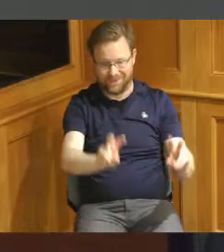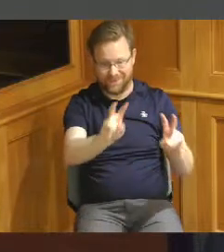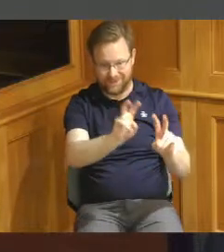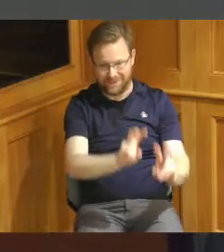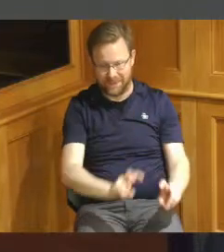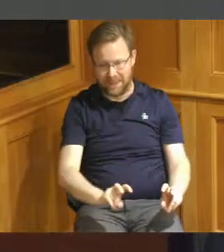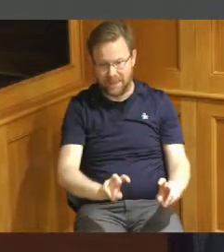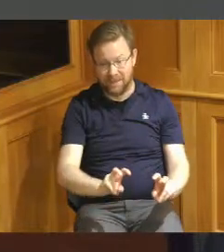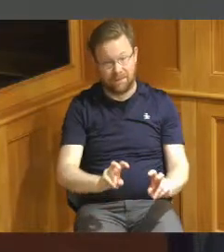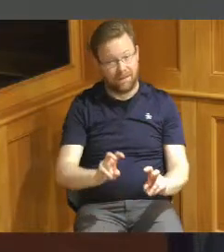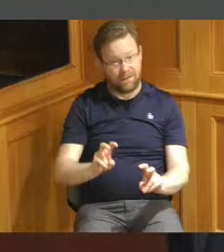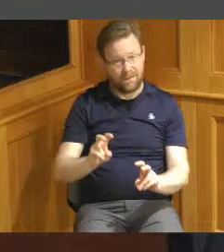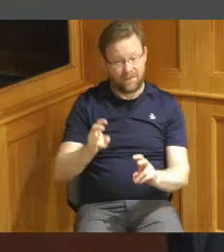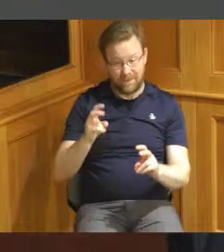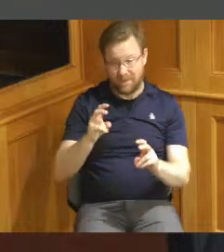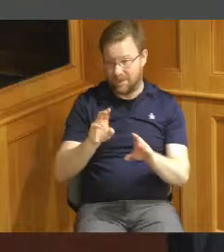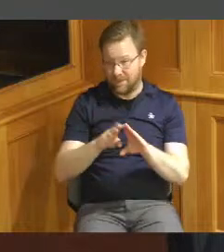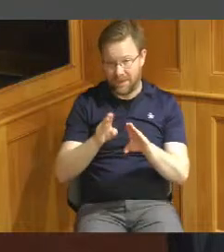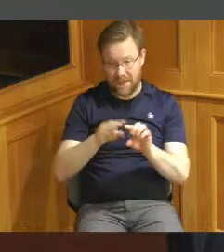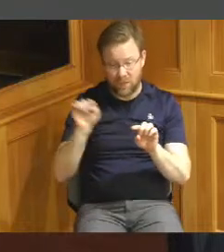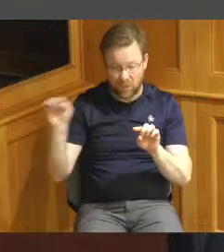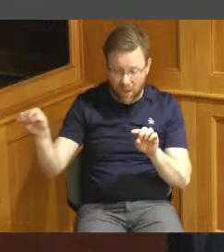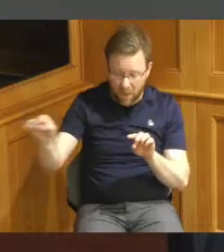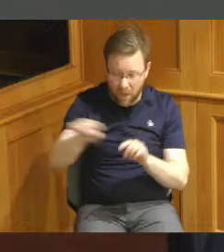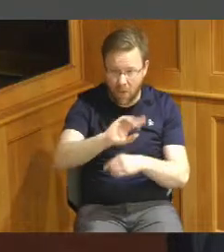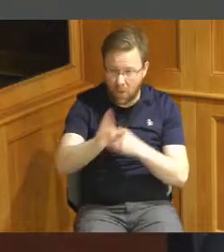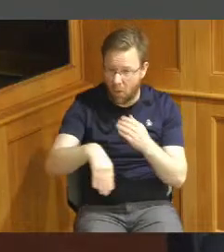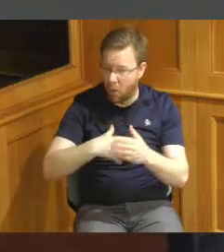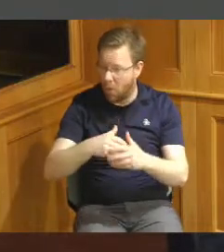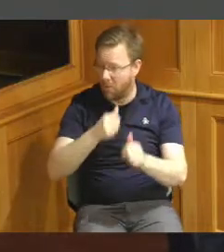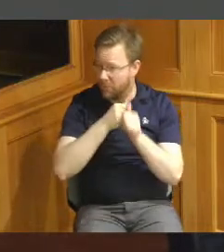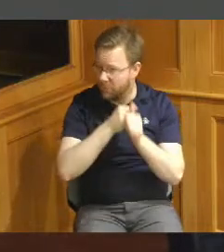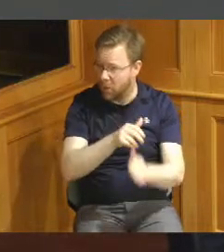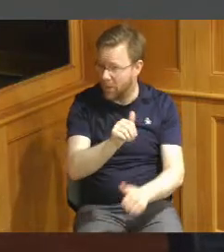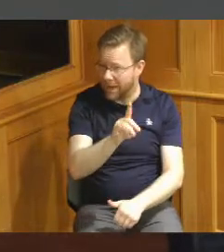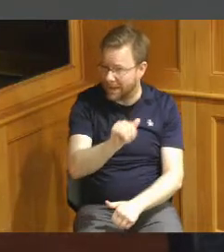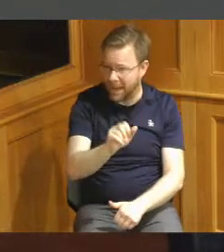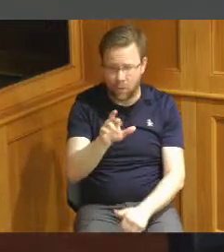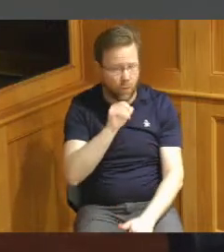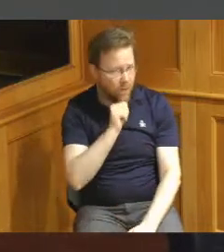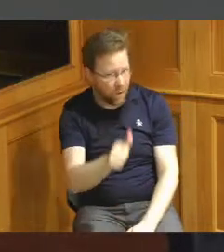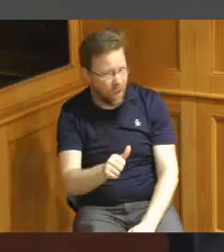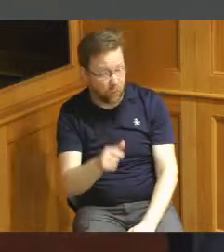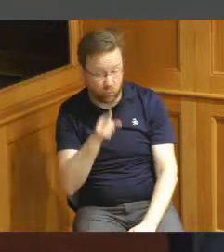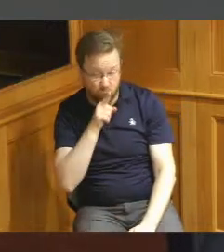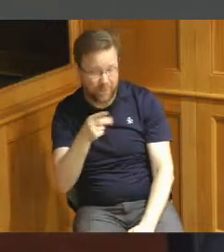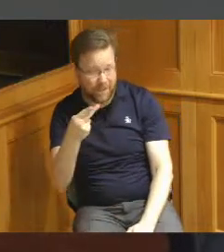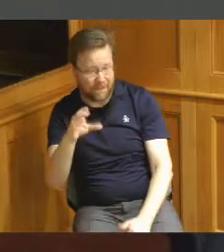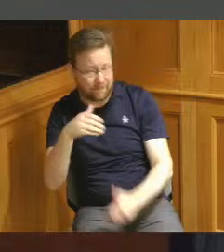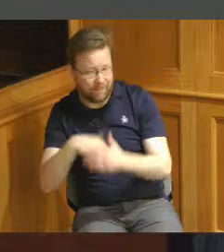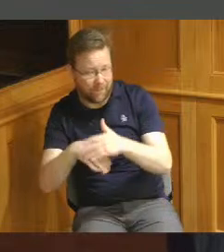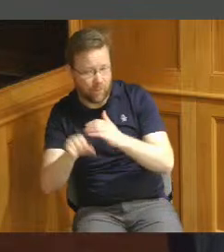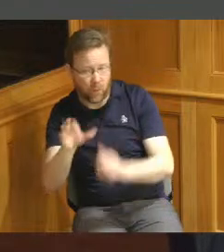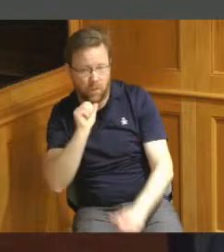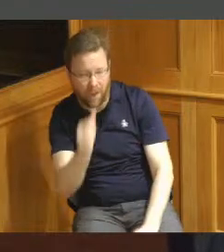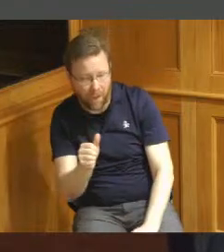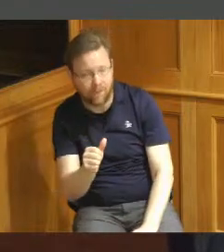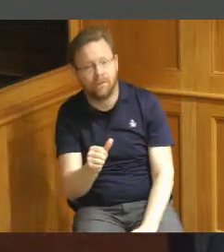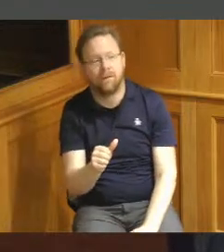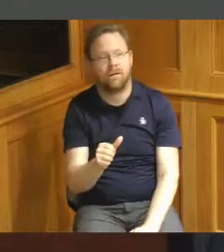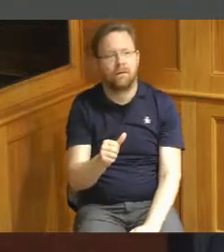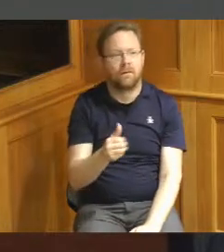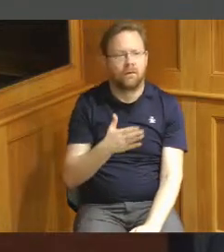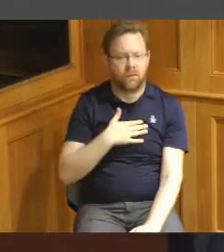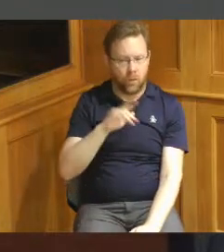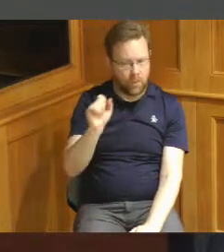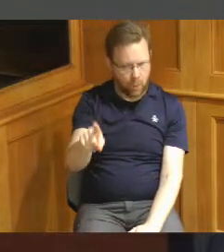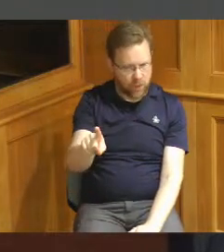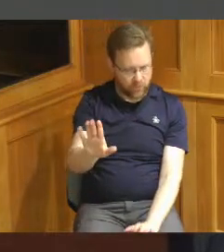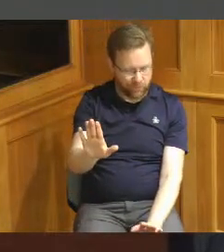bid after the funds become available July 1st item number two is a resolution for the 2024 guardrail